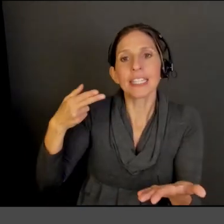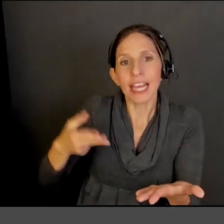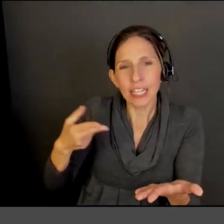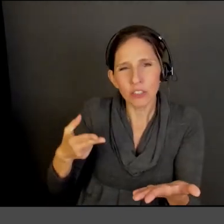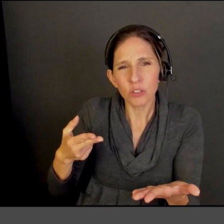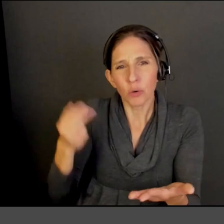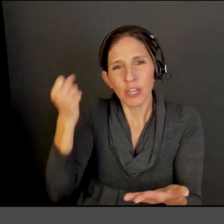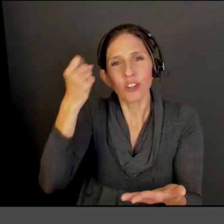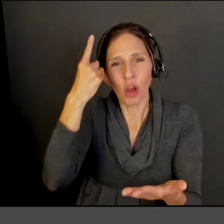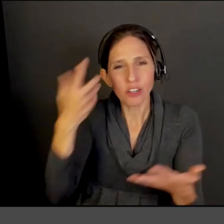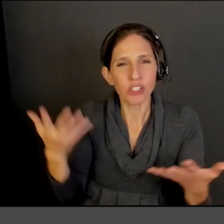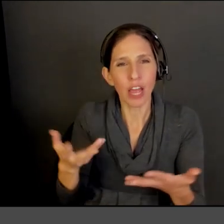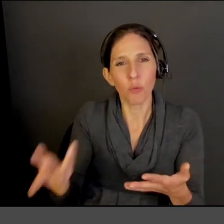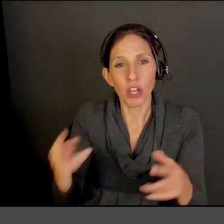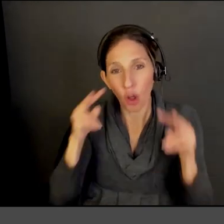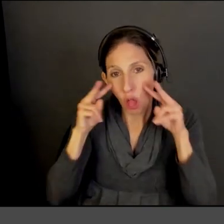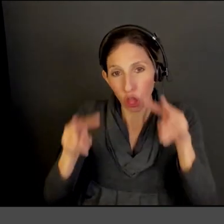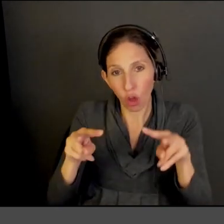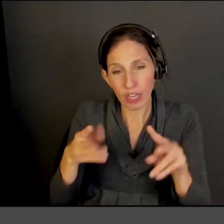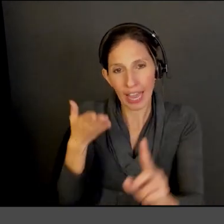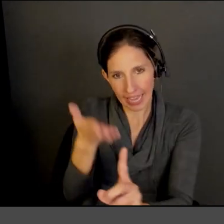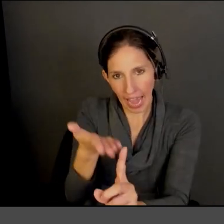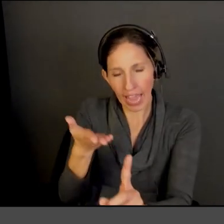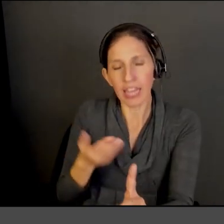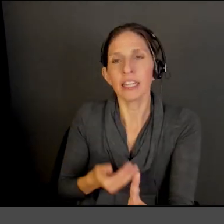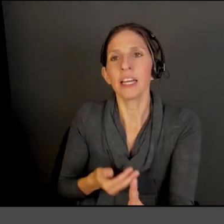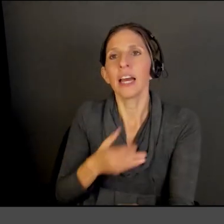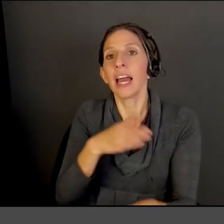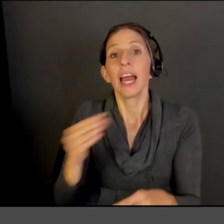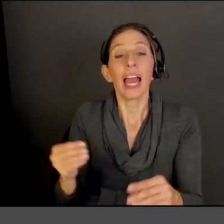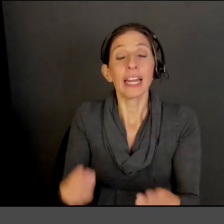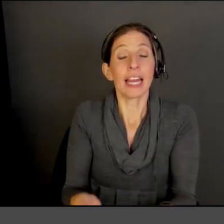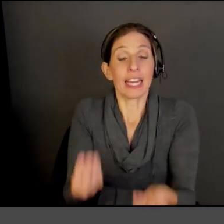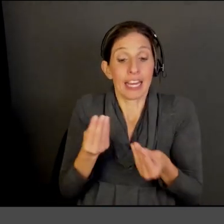AND IT GIVES YOU THE CRITICAL THINKING SKILLS TO BE ABLE TO PULL APART